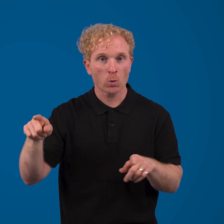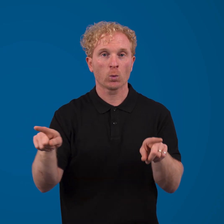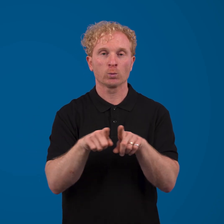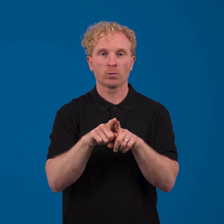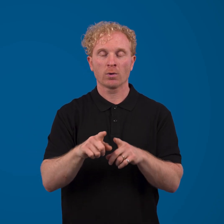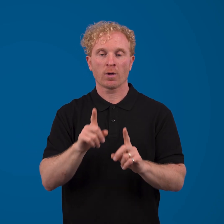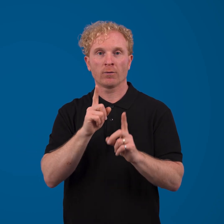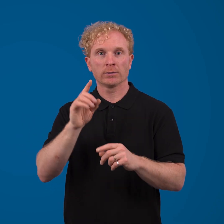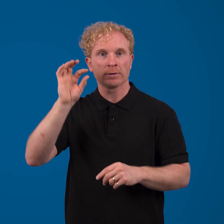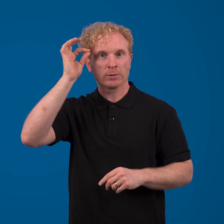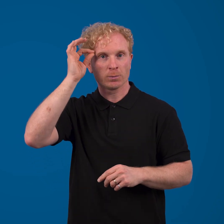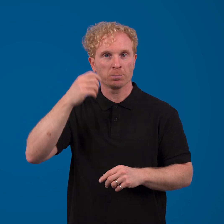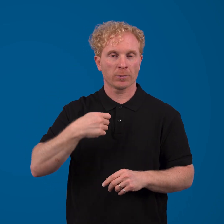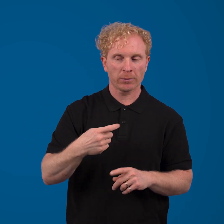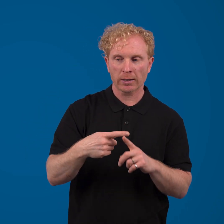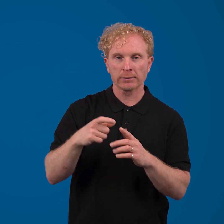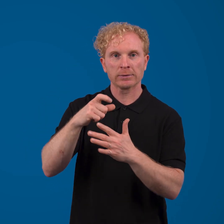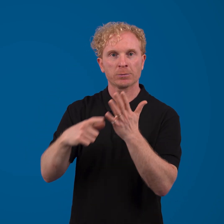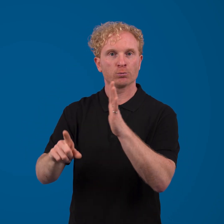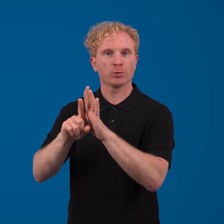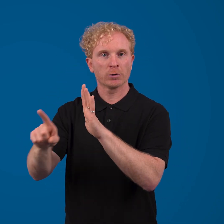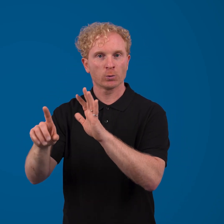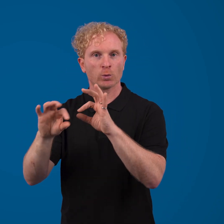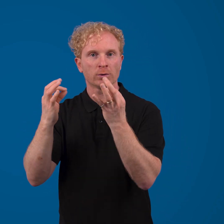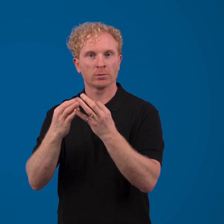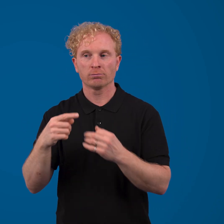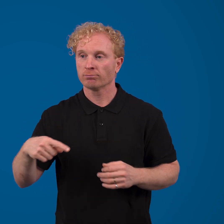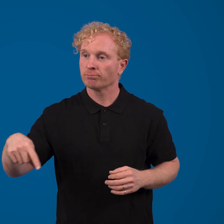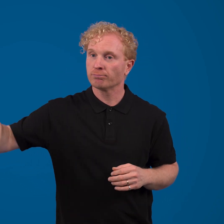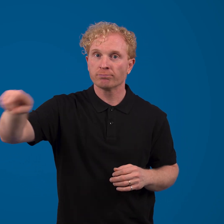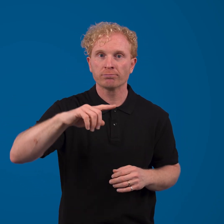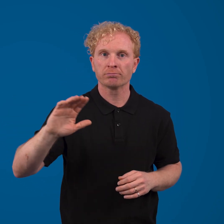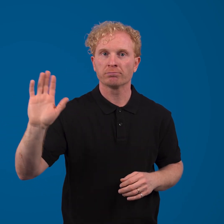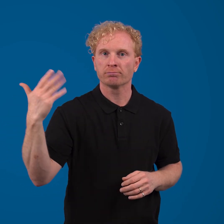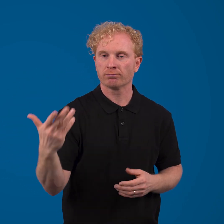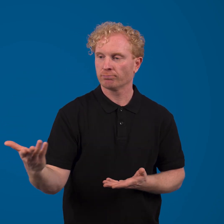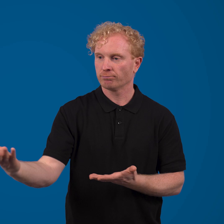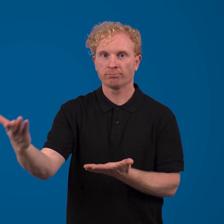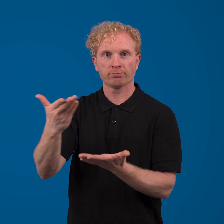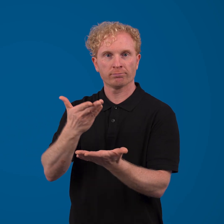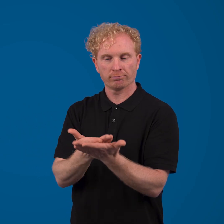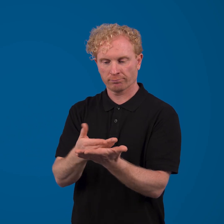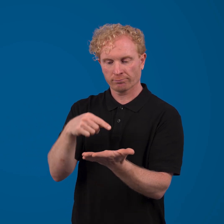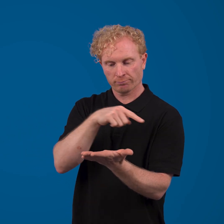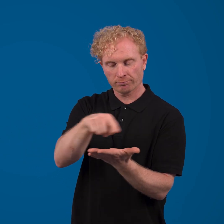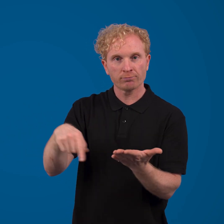Additionally, Advisory Council members and Disability Representative Organisations were provided